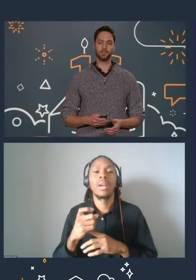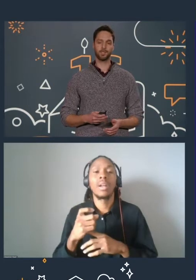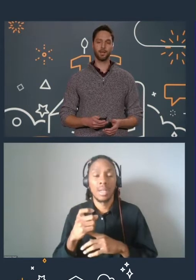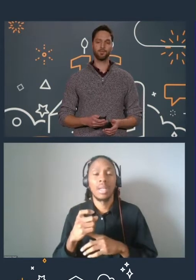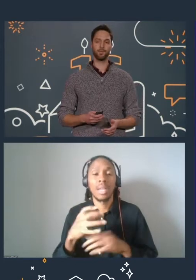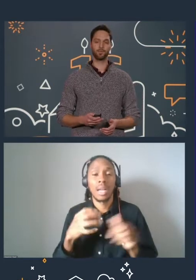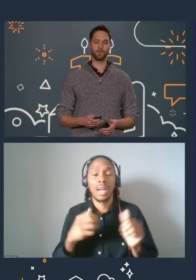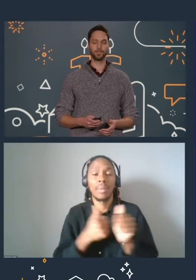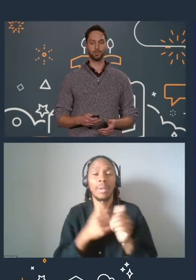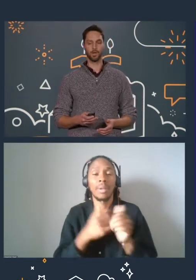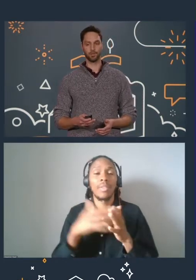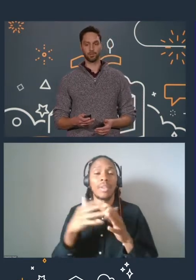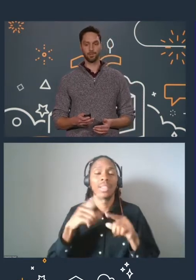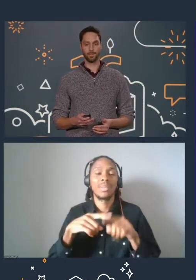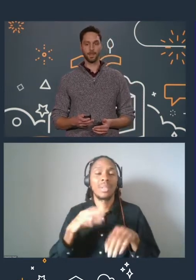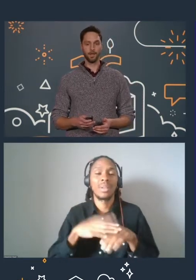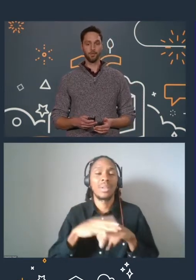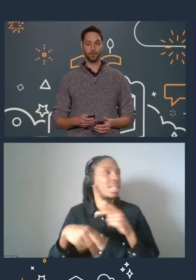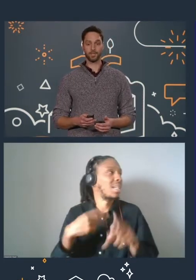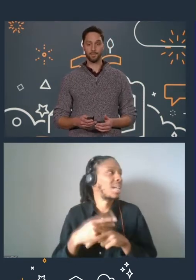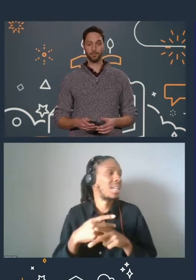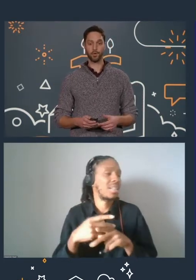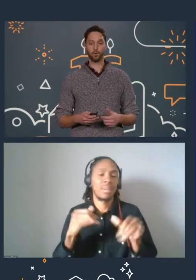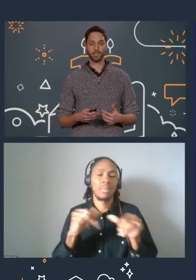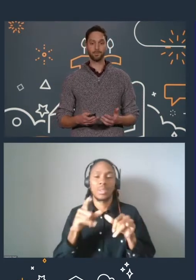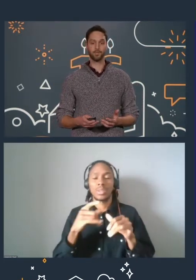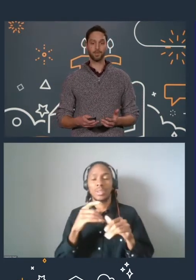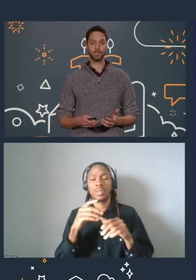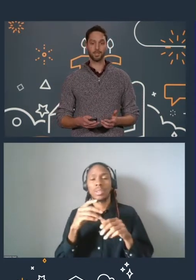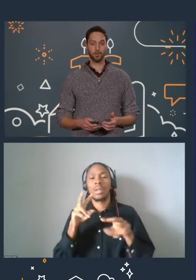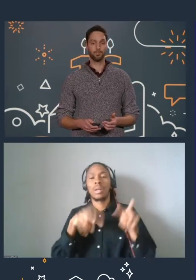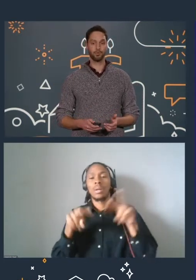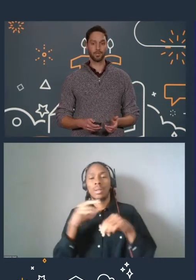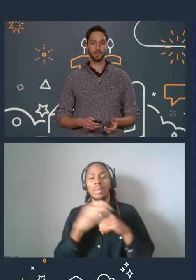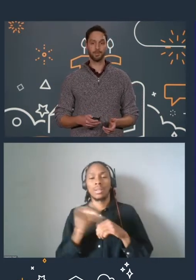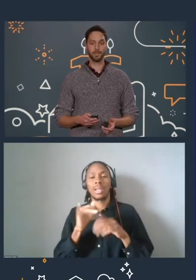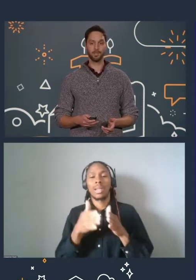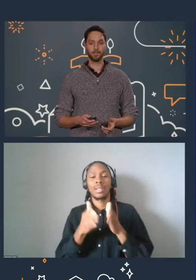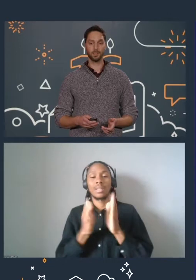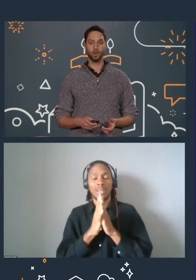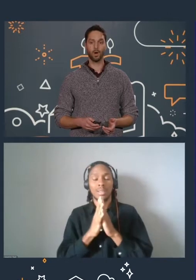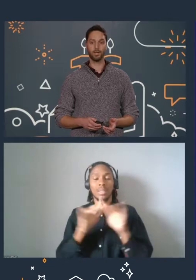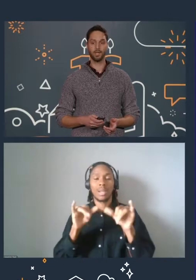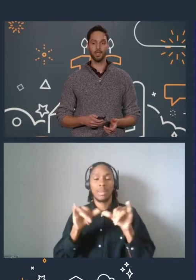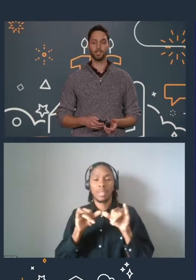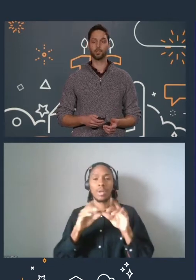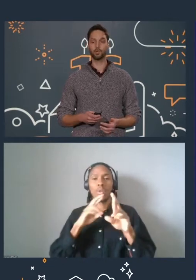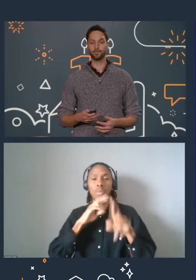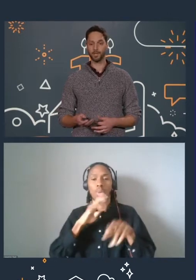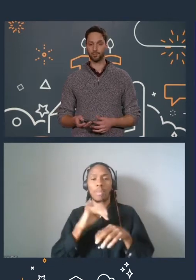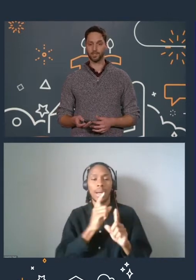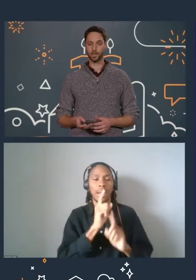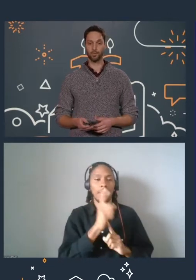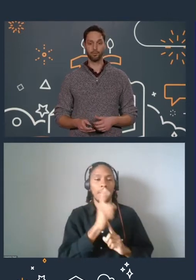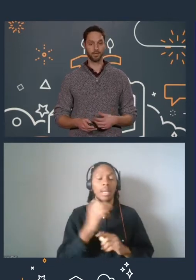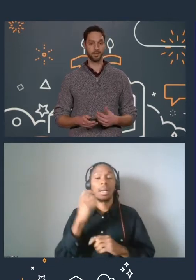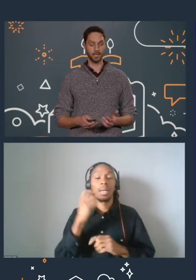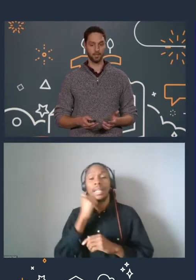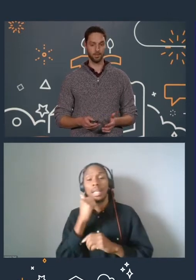on the type of metrics you monitor. For example, request metrics are reported by the minute. While daily storage metrics are reported daily.